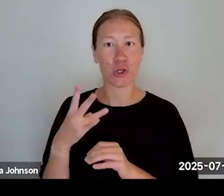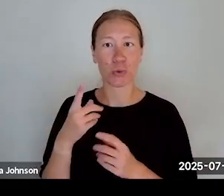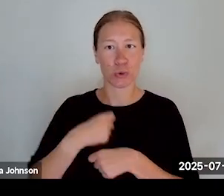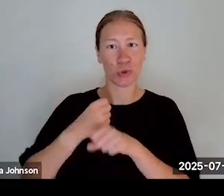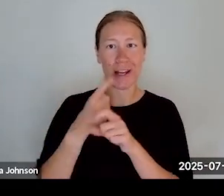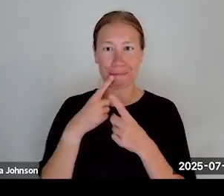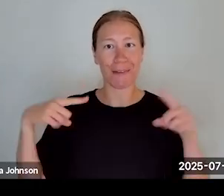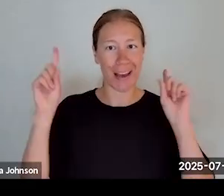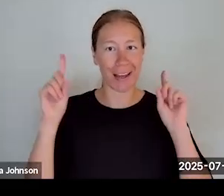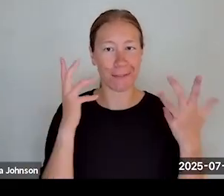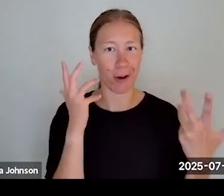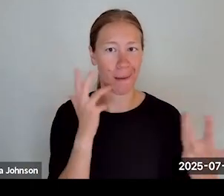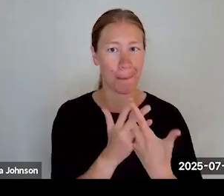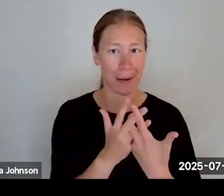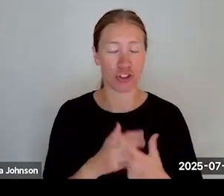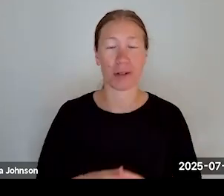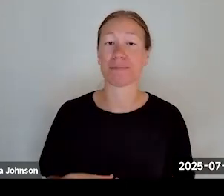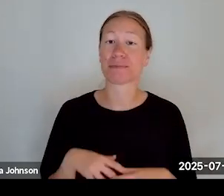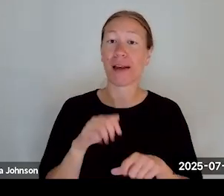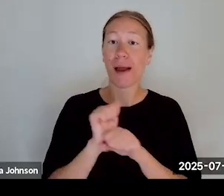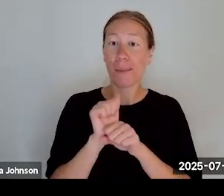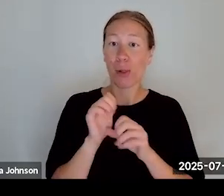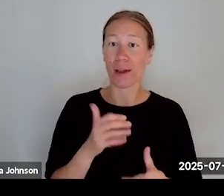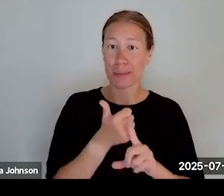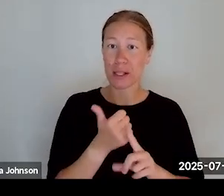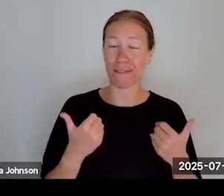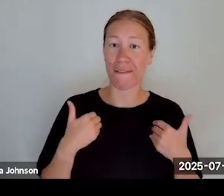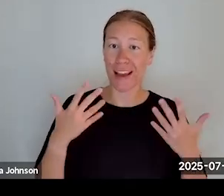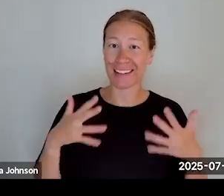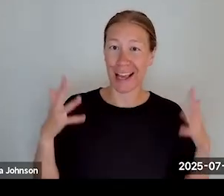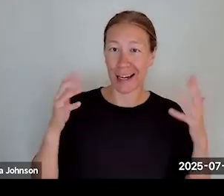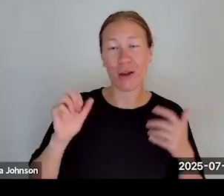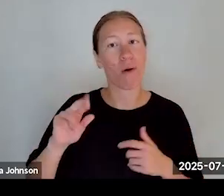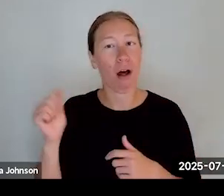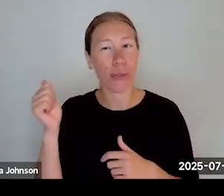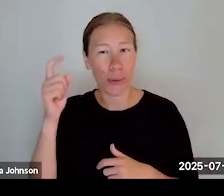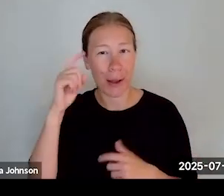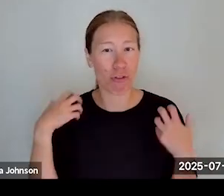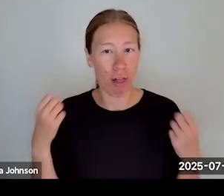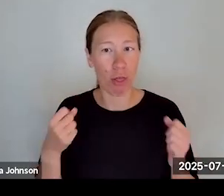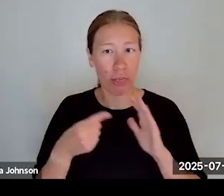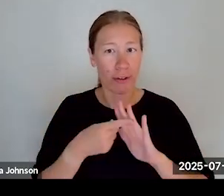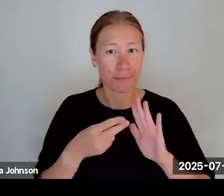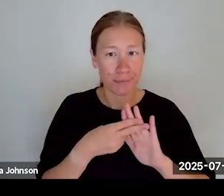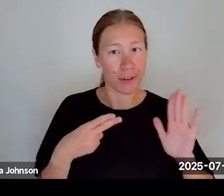If an employee has an anxiety or other mental health condition, they can find support via flexible work schedules,